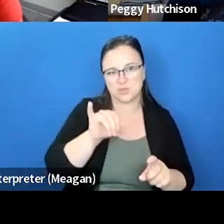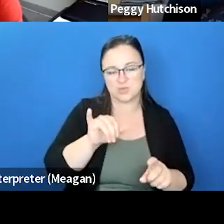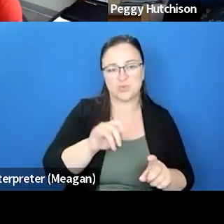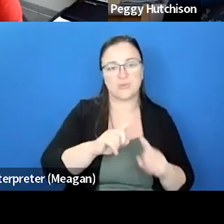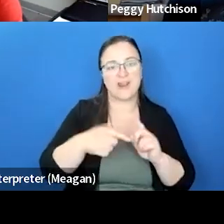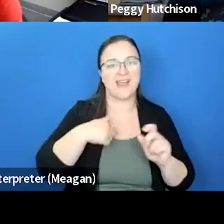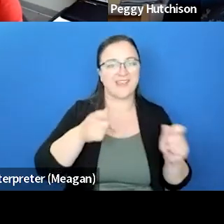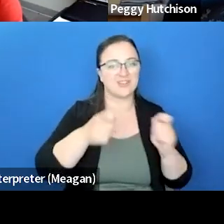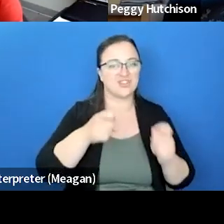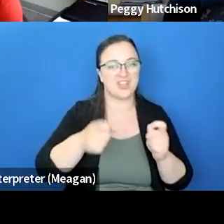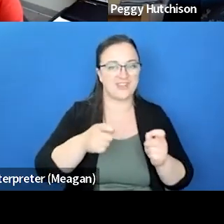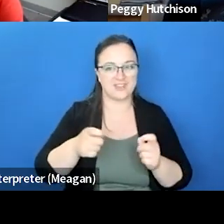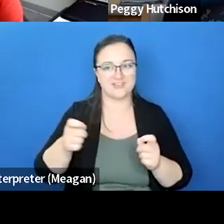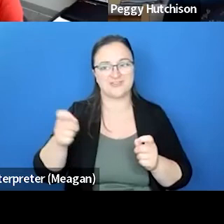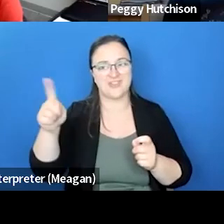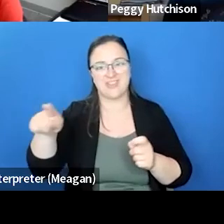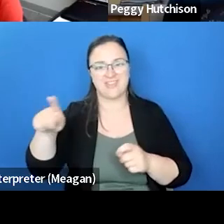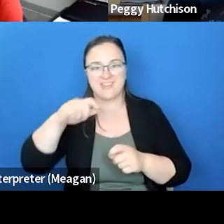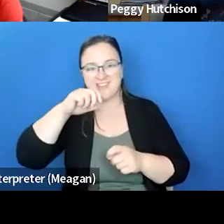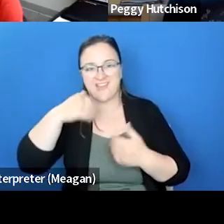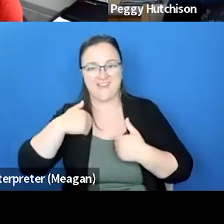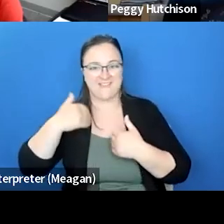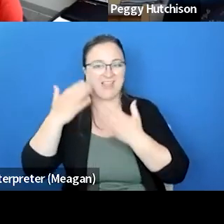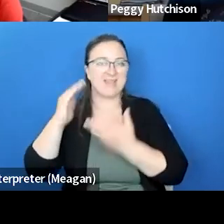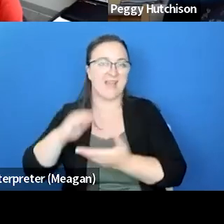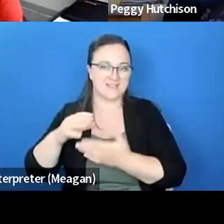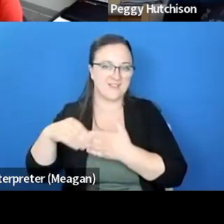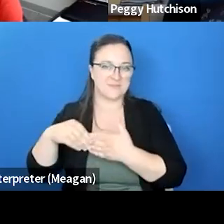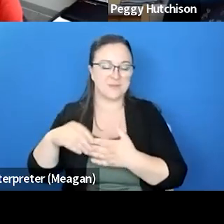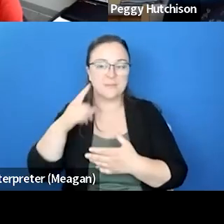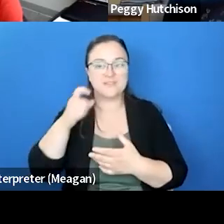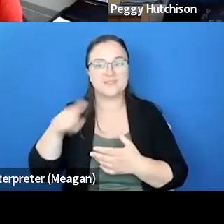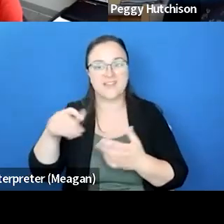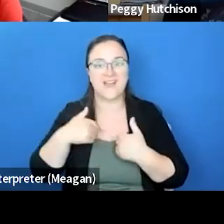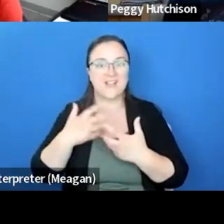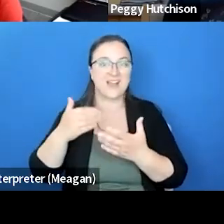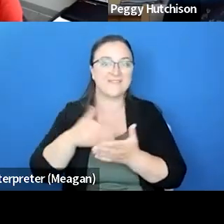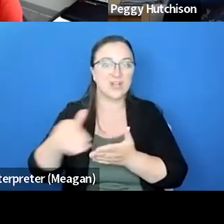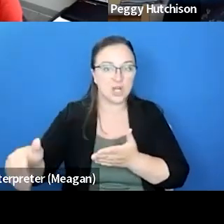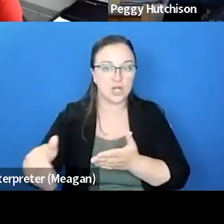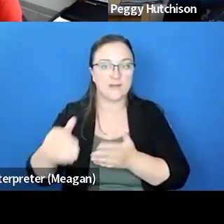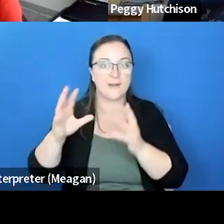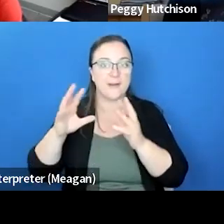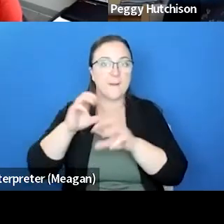around versus what they can 'cause they do a lot of reoccurring appointments and you know, I would hate for them to have to change it